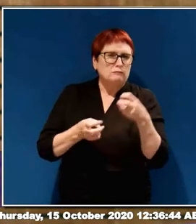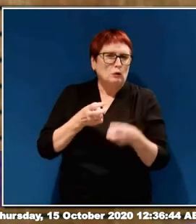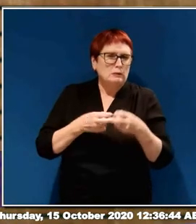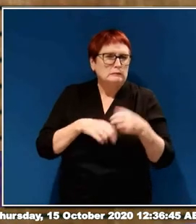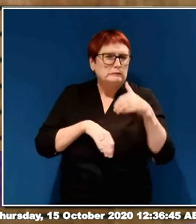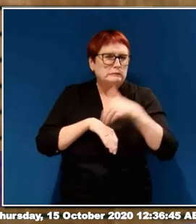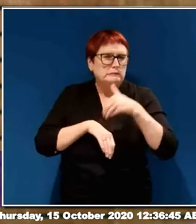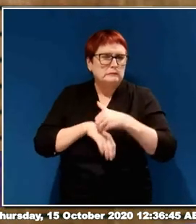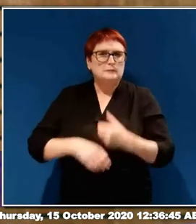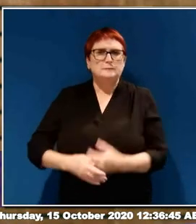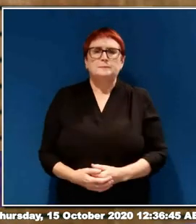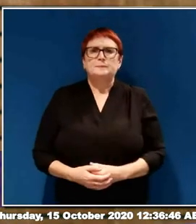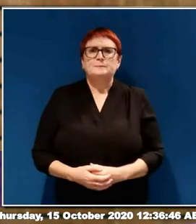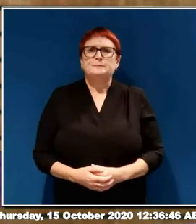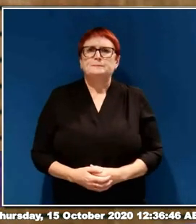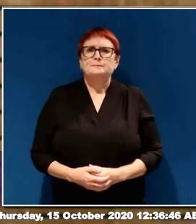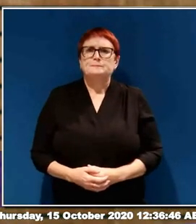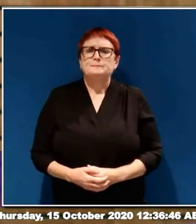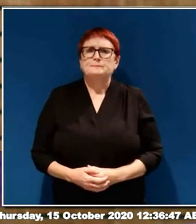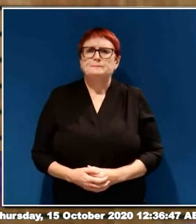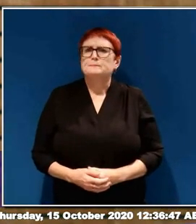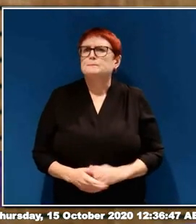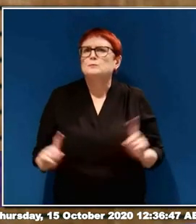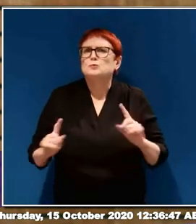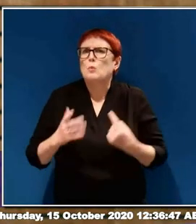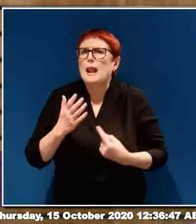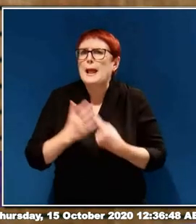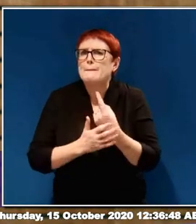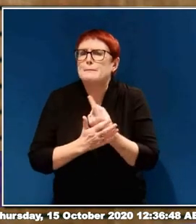What does the school do? Who does the school contact?